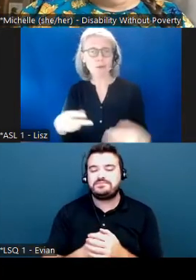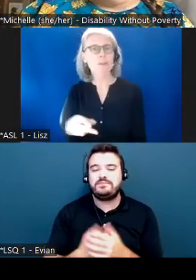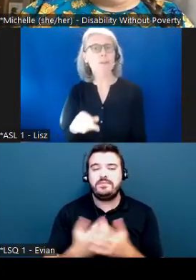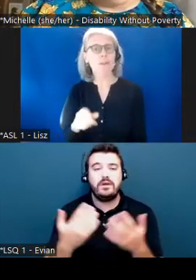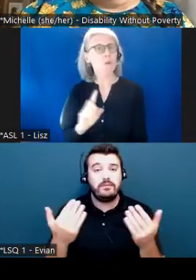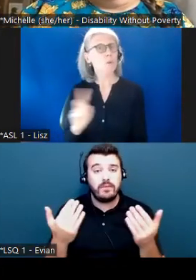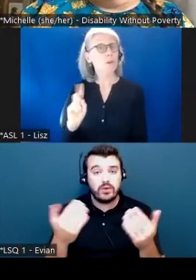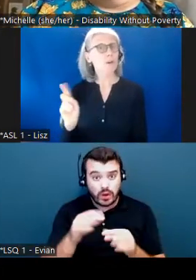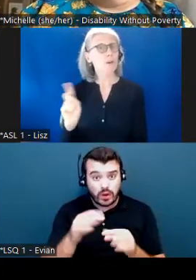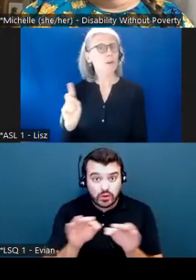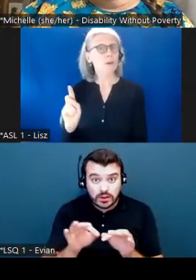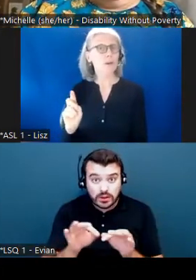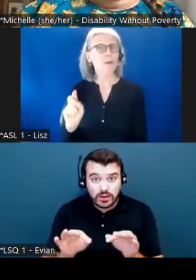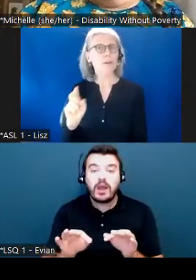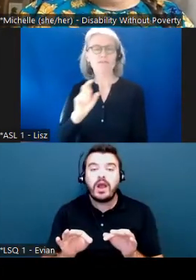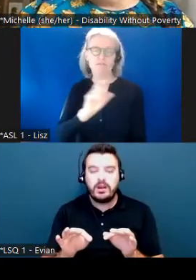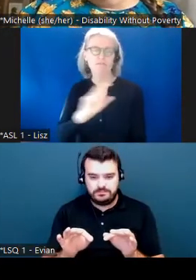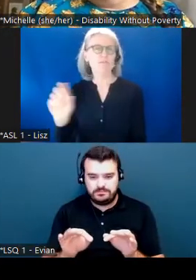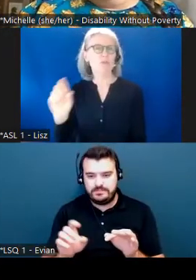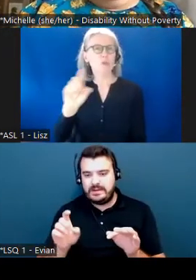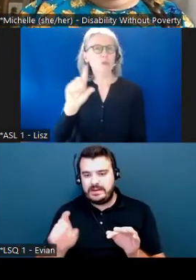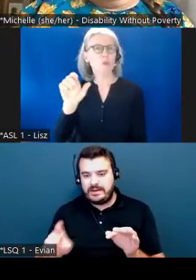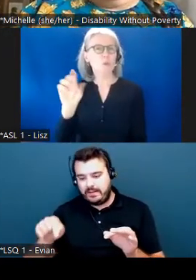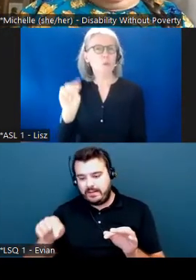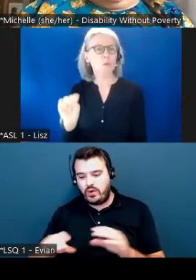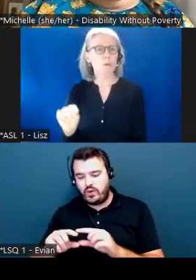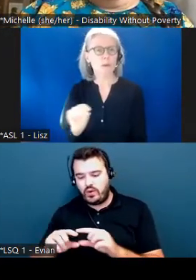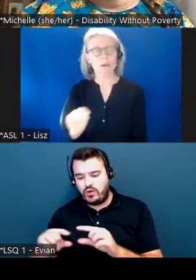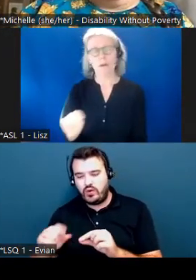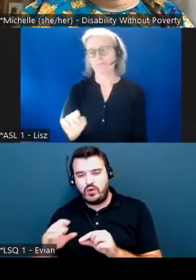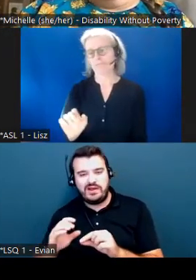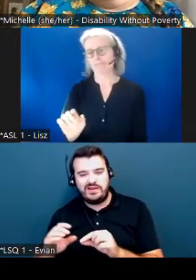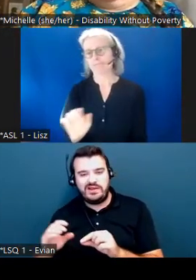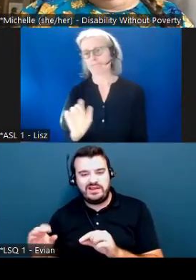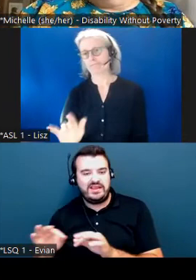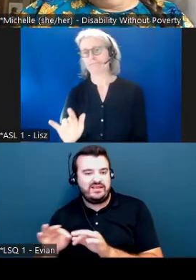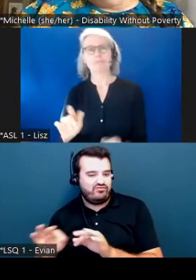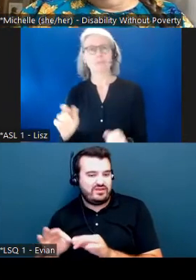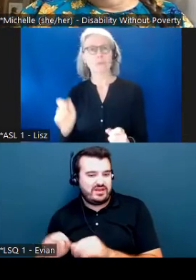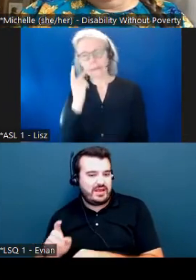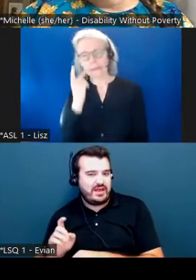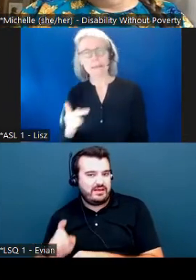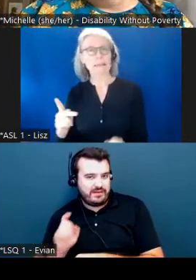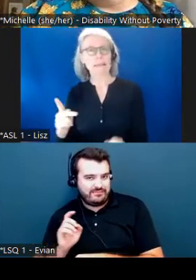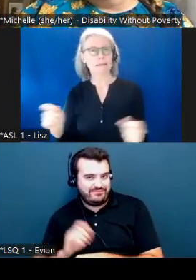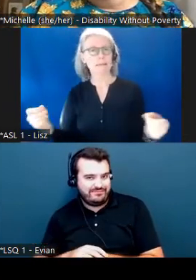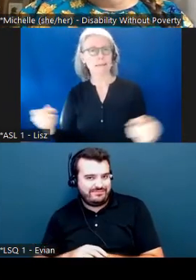ON YOUR ZOOM MENU. IF YOU WOULD LIKE TO ADJUST THE SIZE AND PLACEMENT OF THE CAPTIONS, YOU